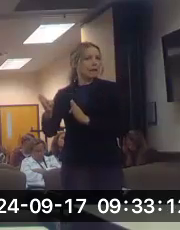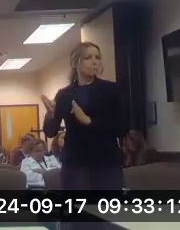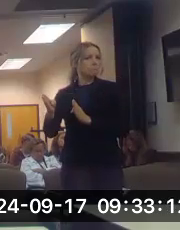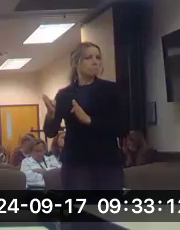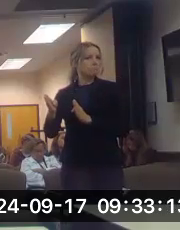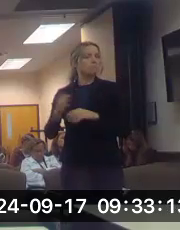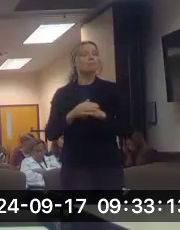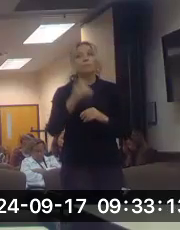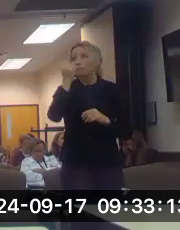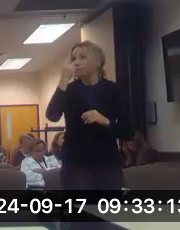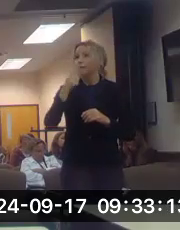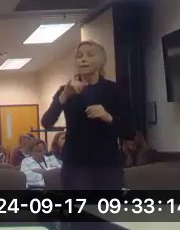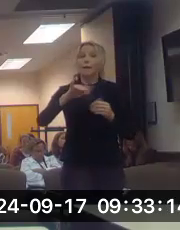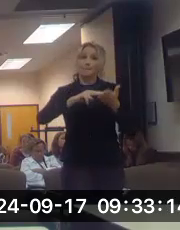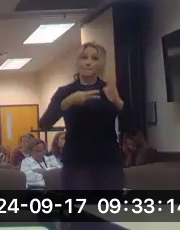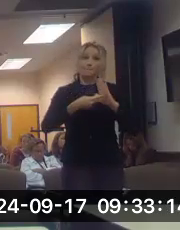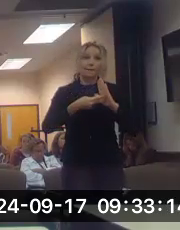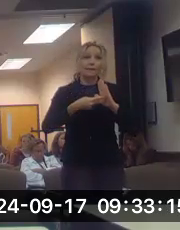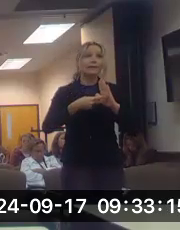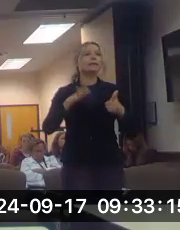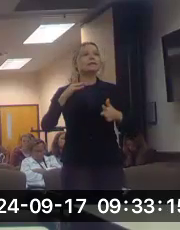Reginald Parson: This reduces the level of discretion required